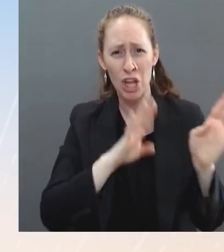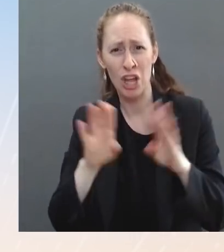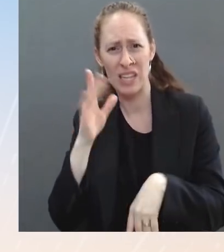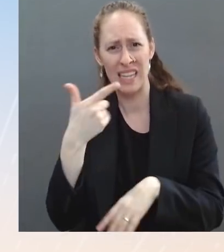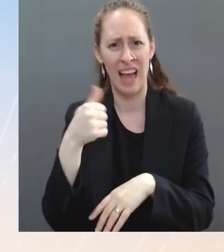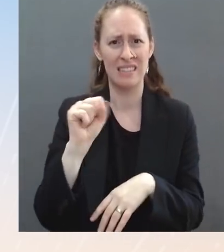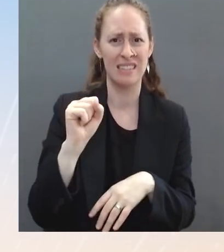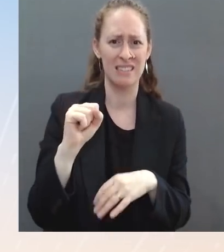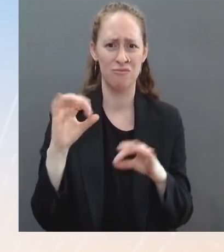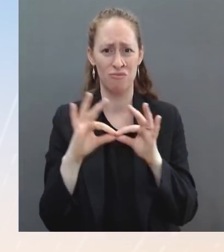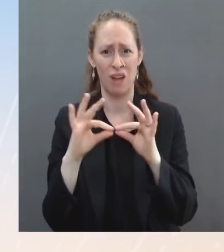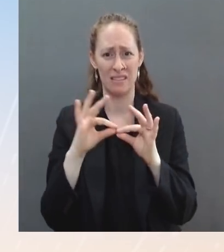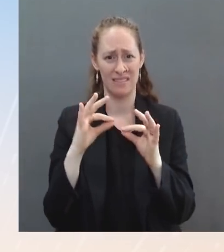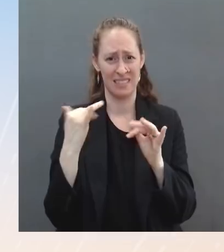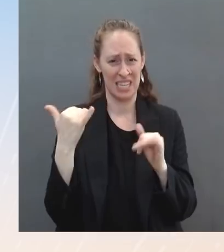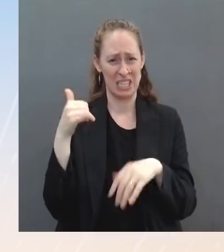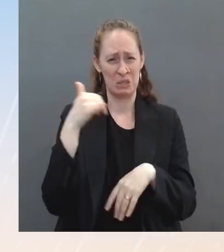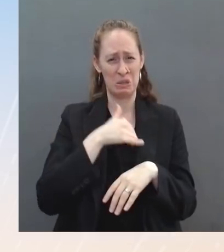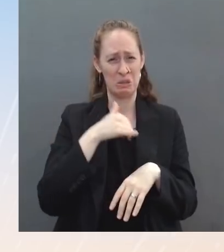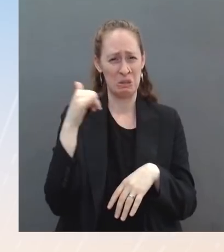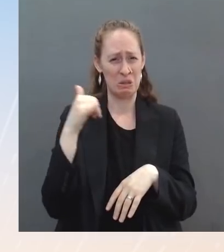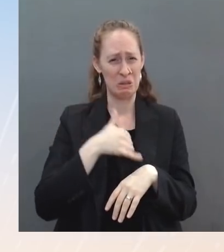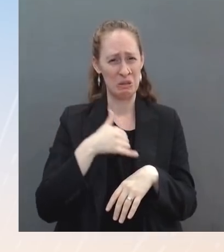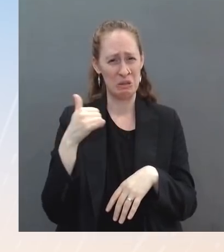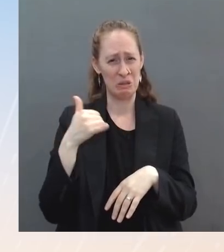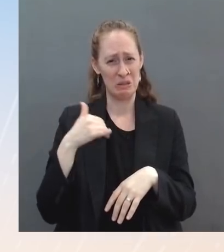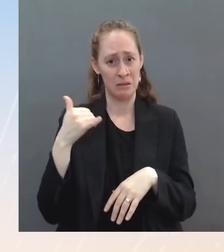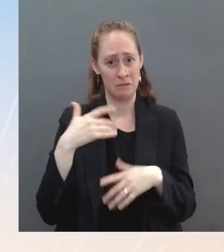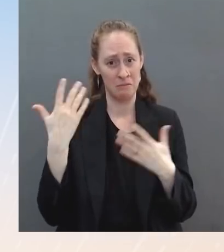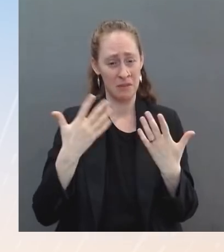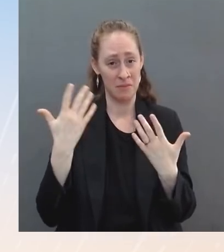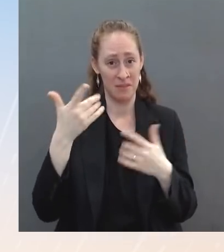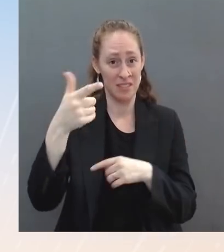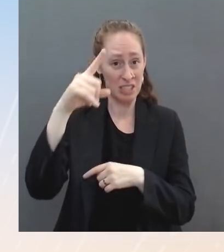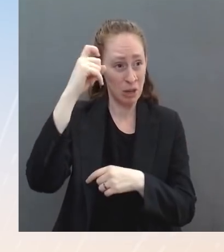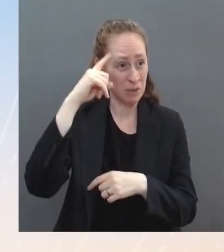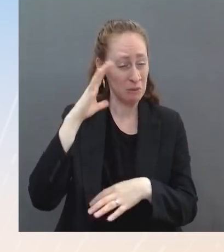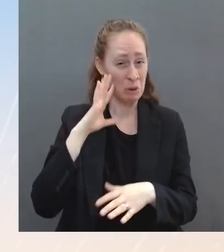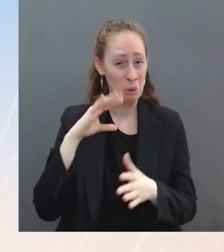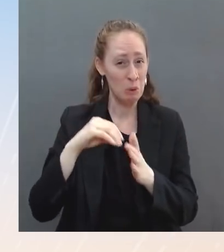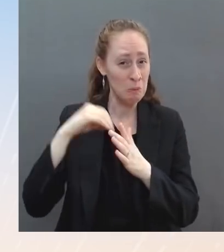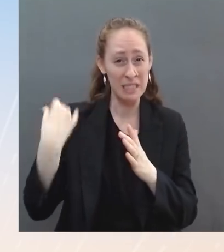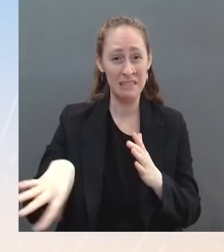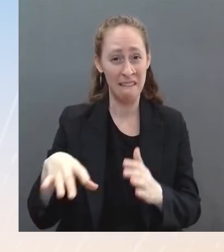I'm not going to predict where the -- where the market will go. You'll -- you'll find me not predicting